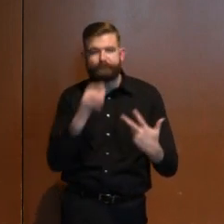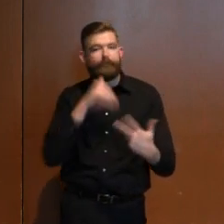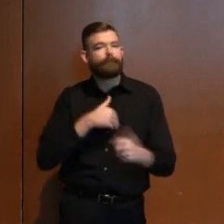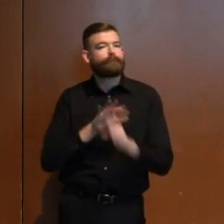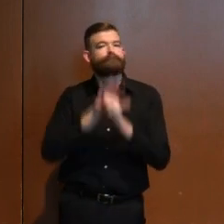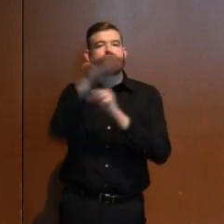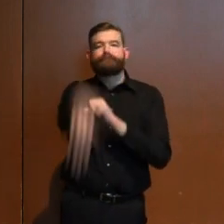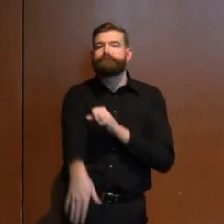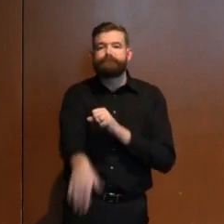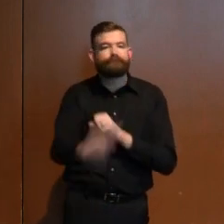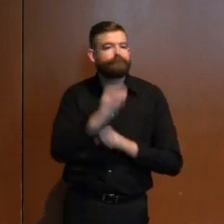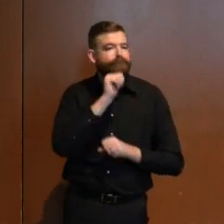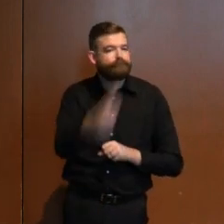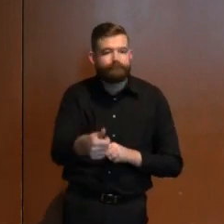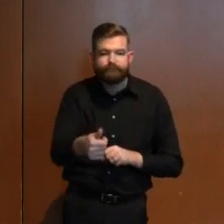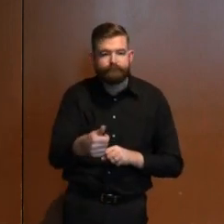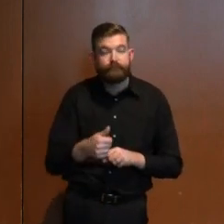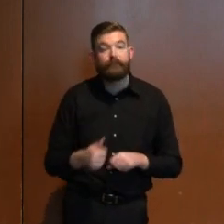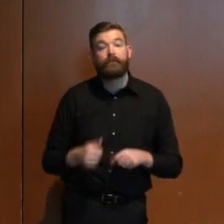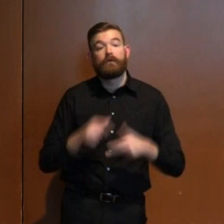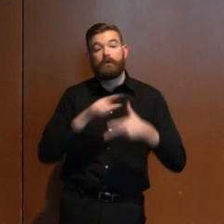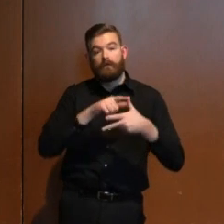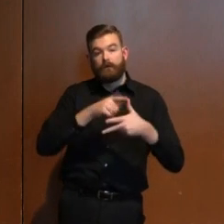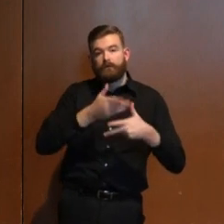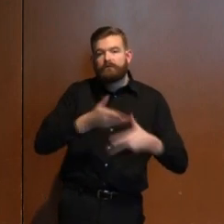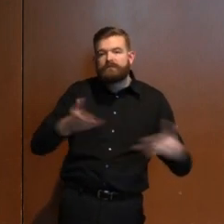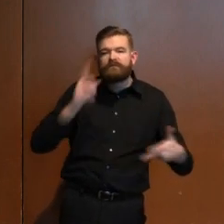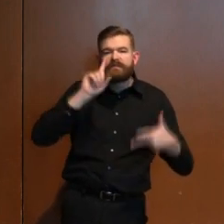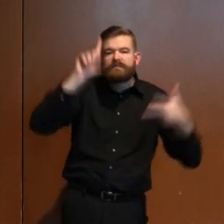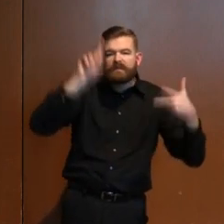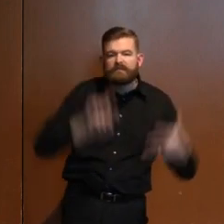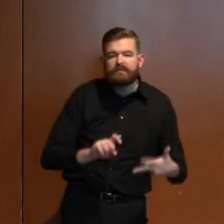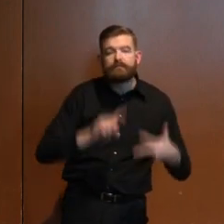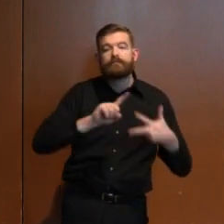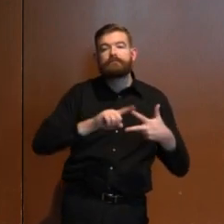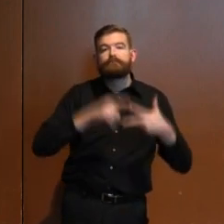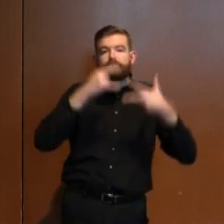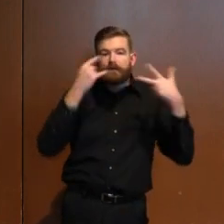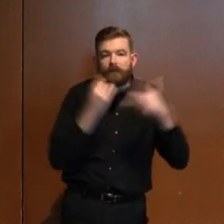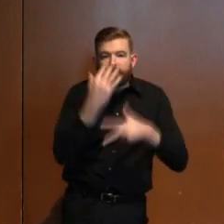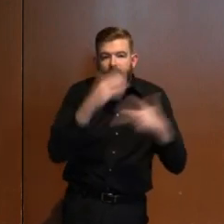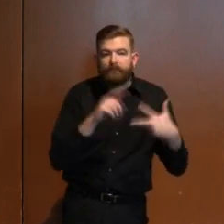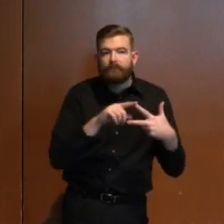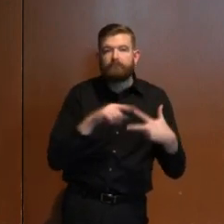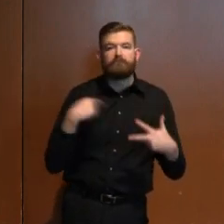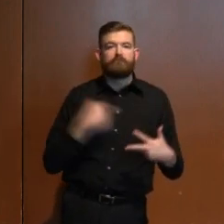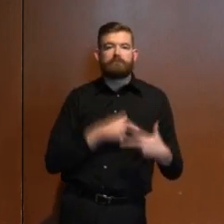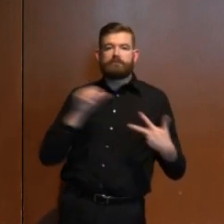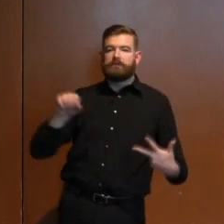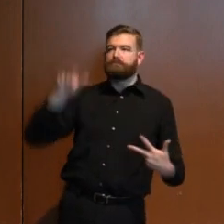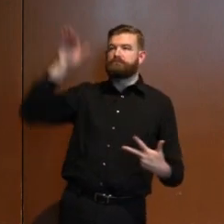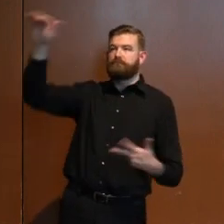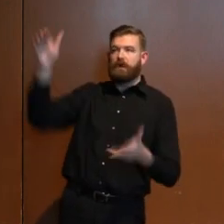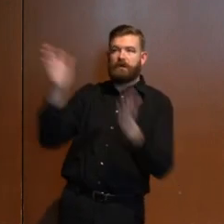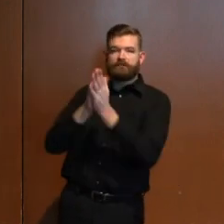ONE IS ACTUALLY PARTICULARLY, ALL THREE OF THOSE WERE CONSTRAINED IN ALL THREE. AND THE FIRST TWO, WE COULD